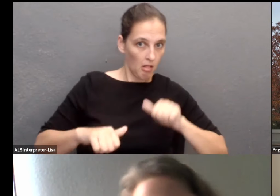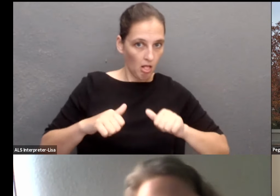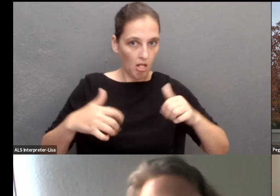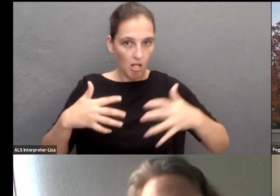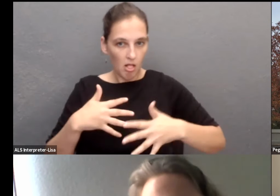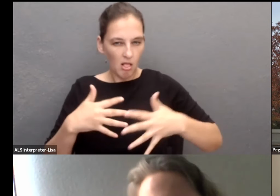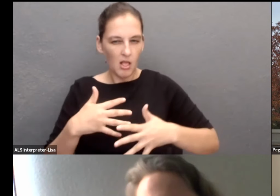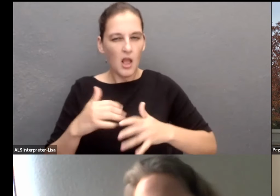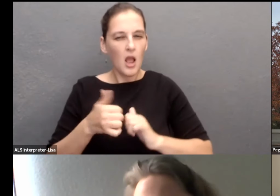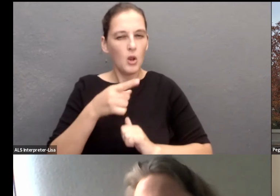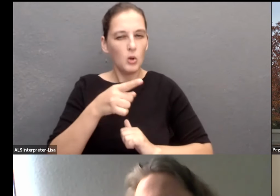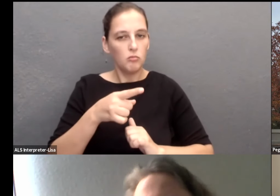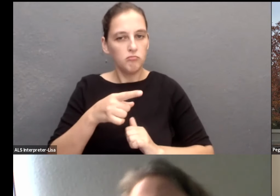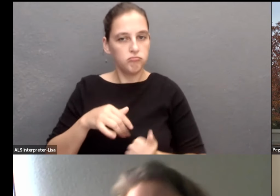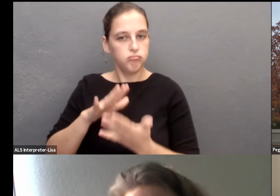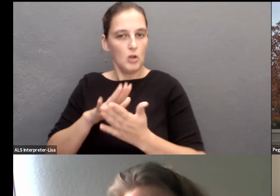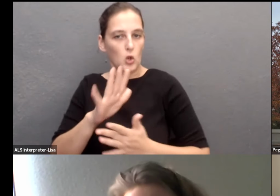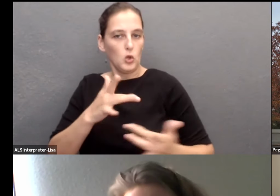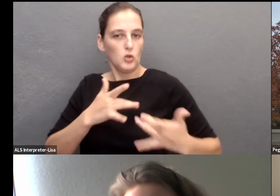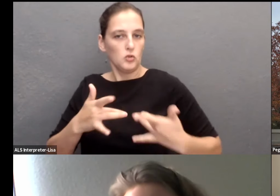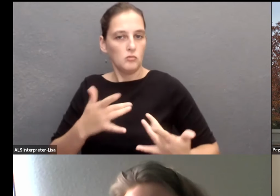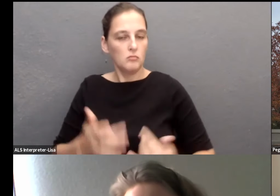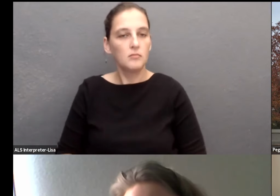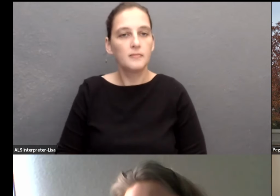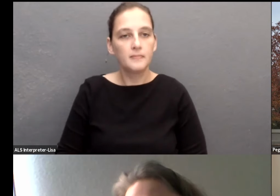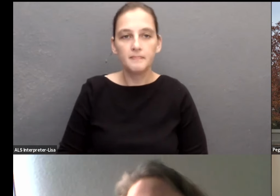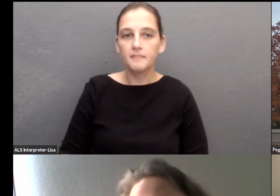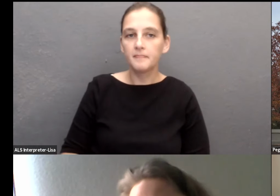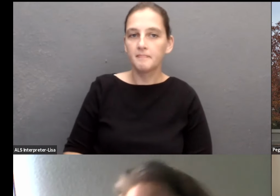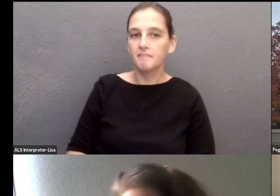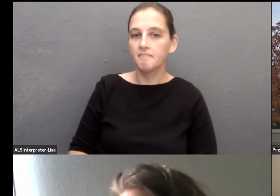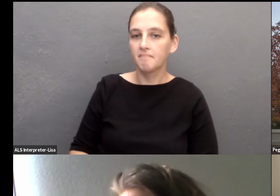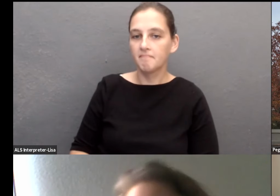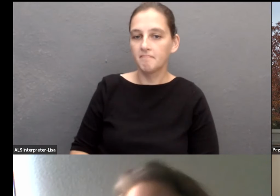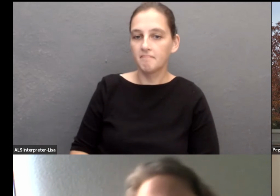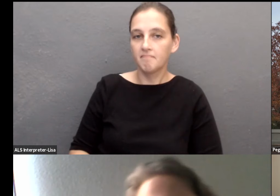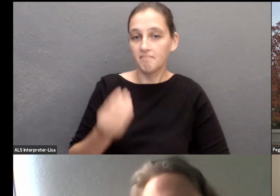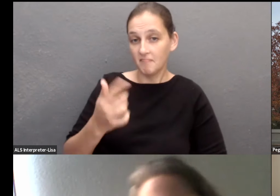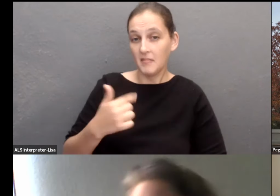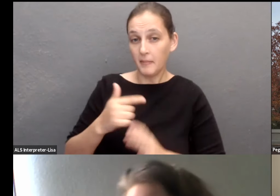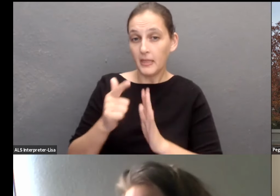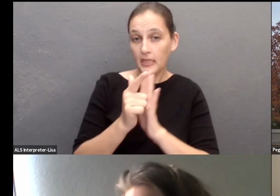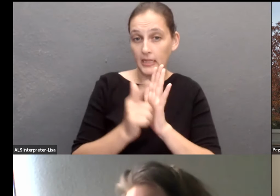you address any concerns you might have had? Jared Price: I am both legally blind and I